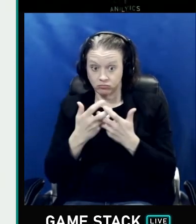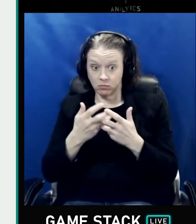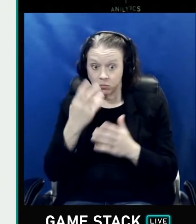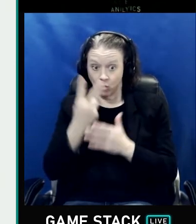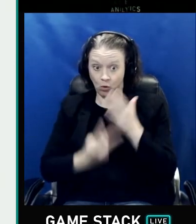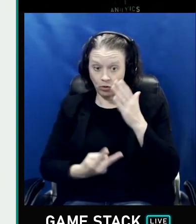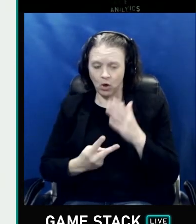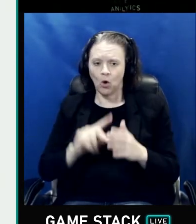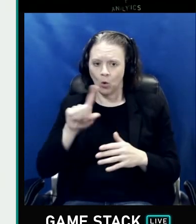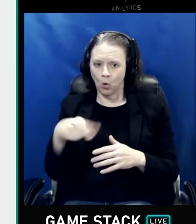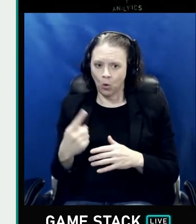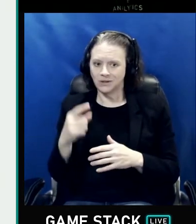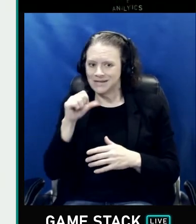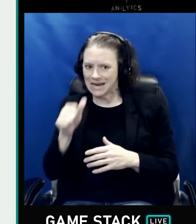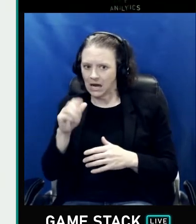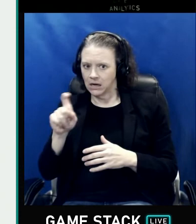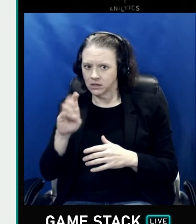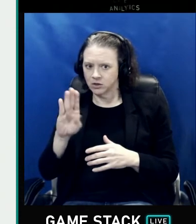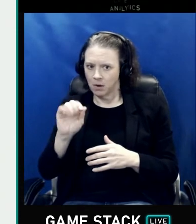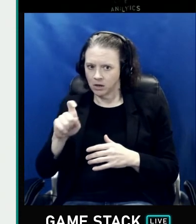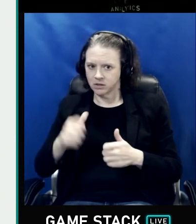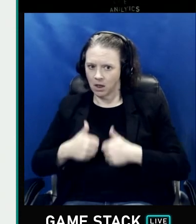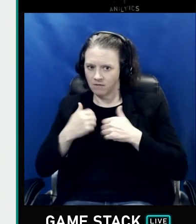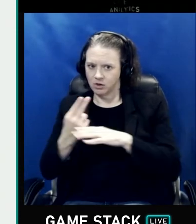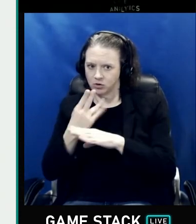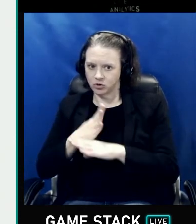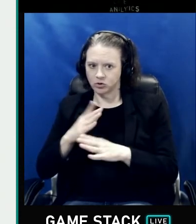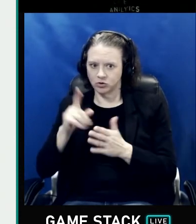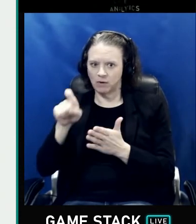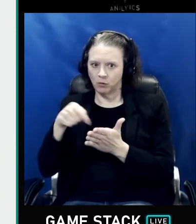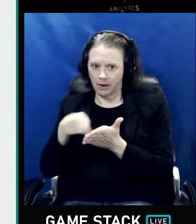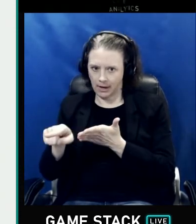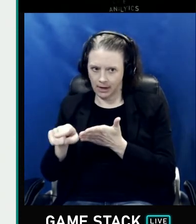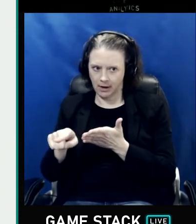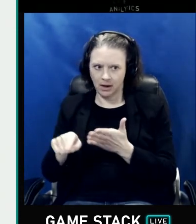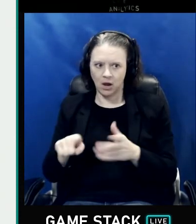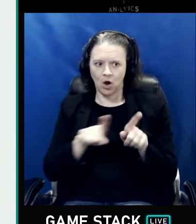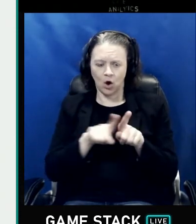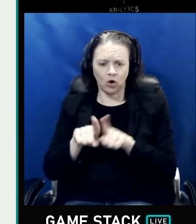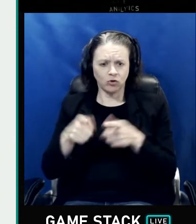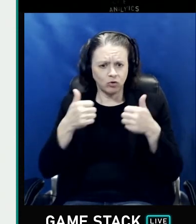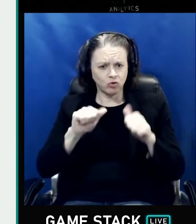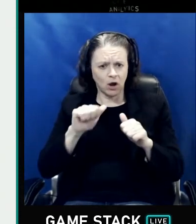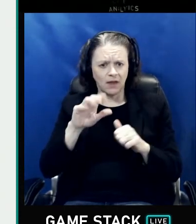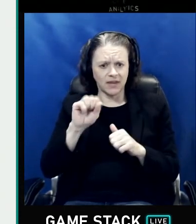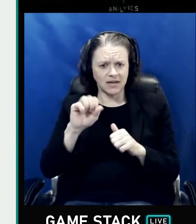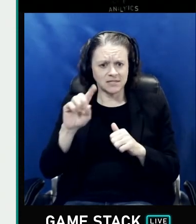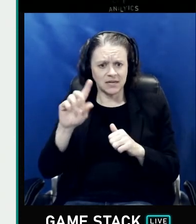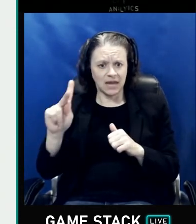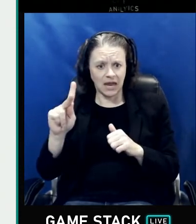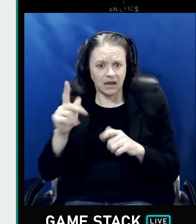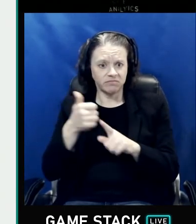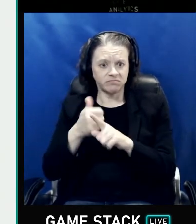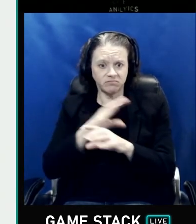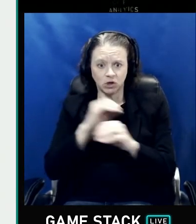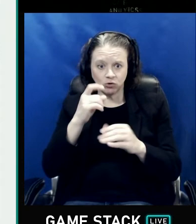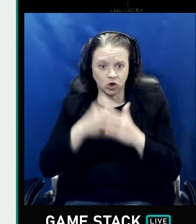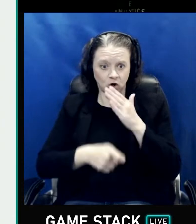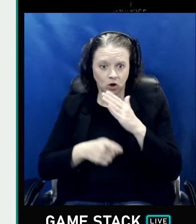and see if it works for you. I highly recommend you go get it, you download it and you try developing with PlayFab Party today.